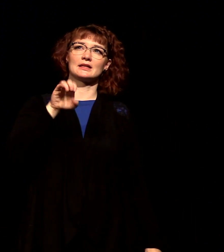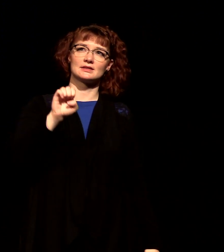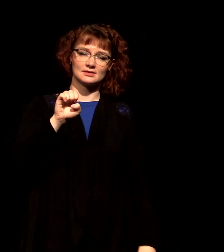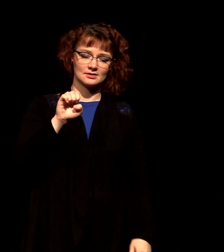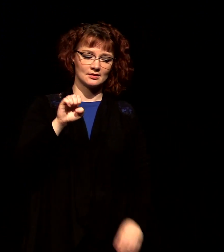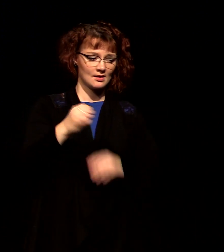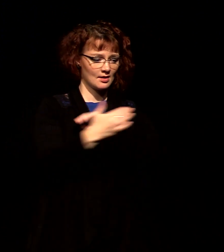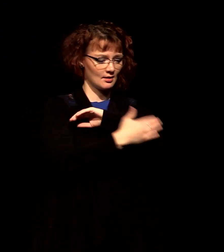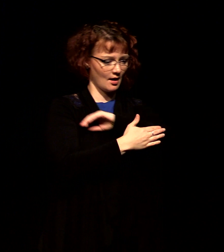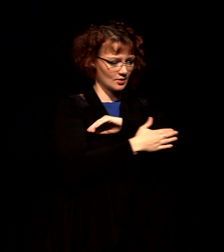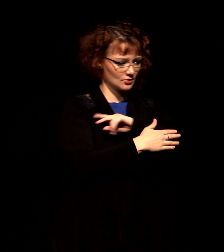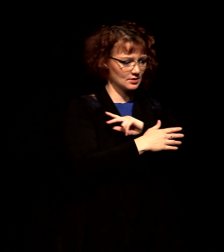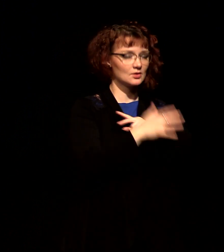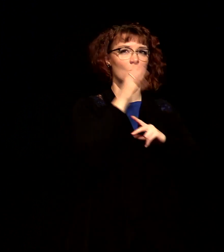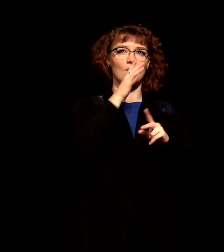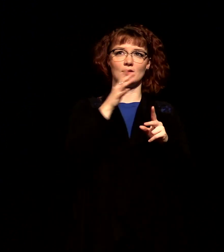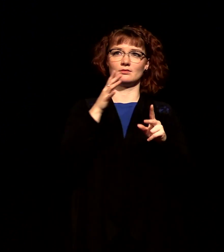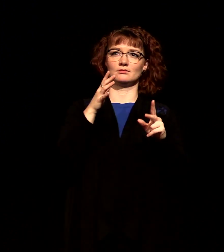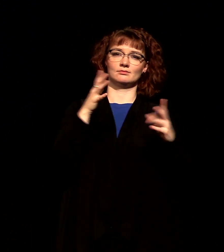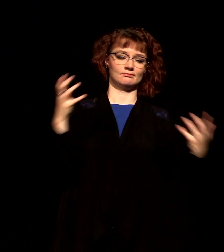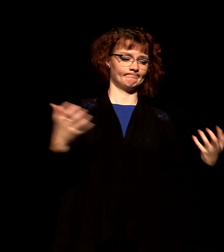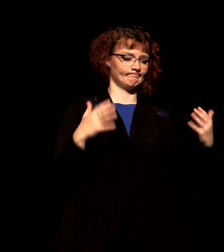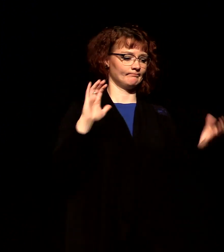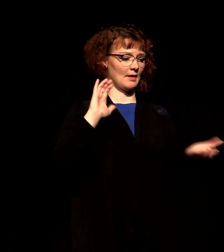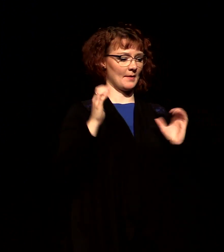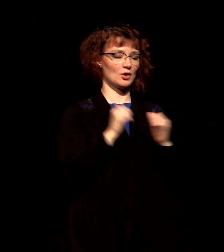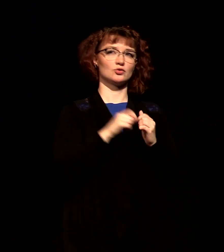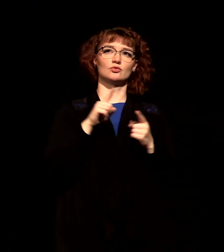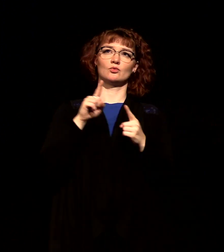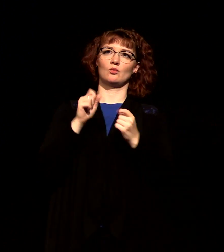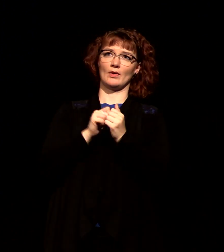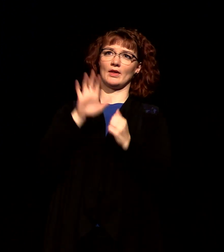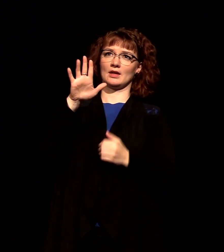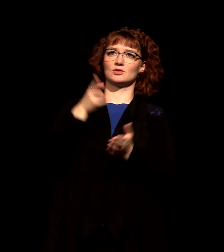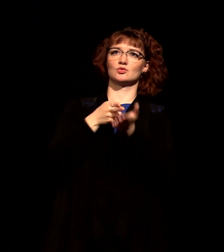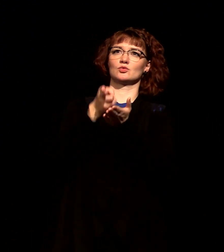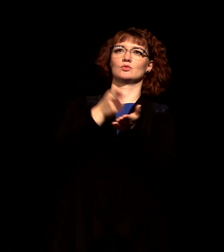is the word of the Lord. So clearly this text continues the